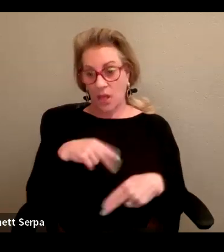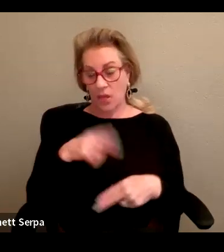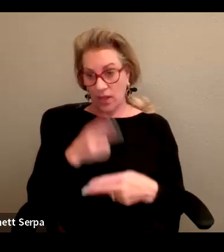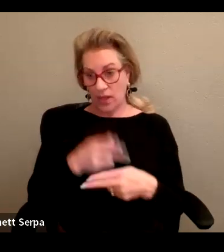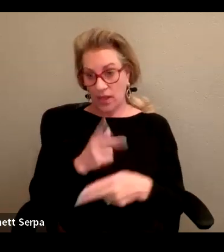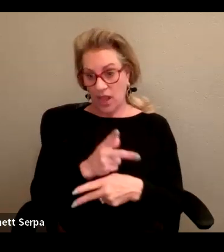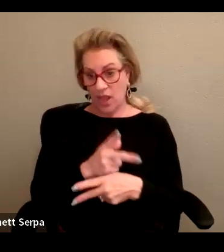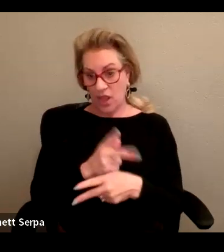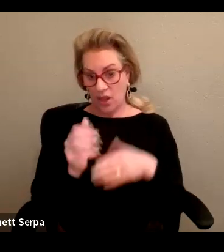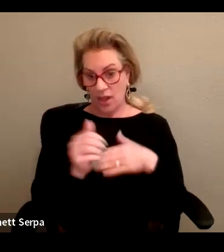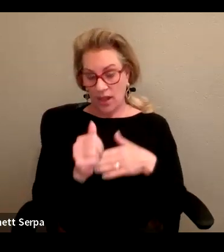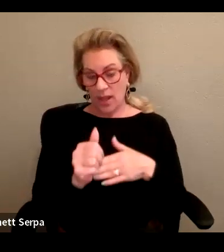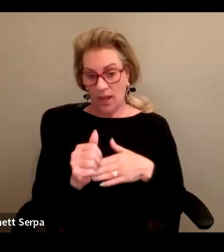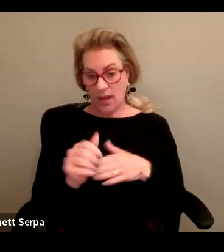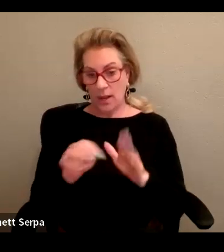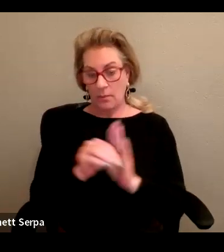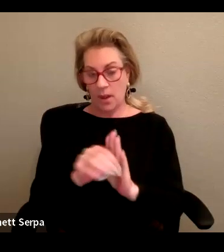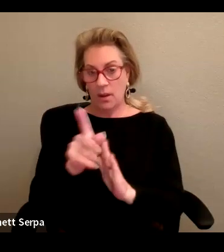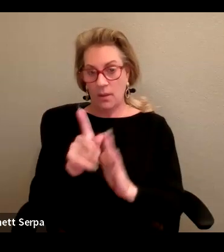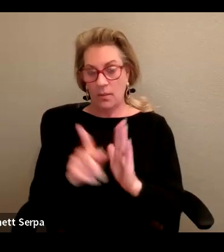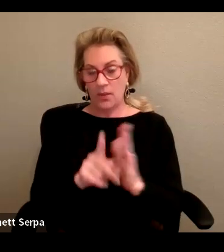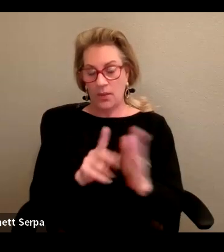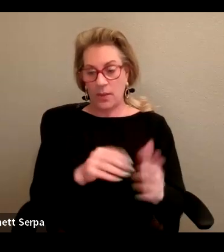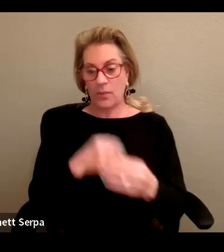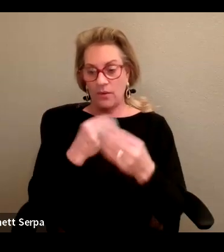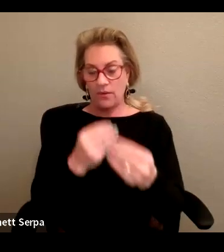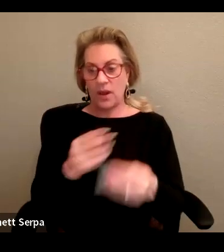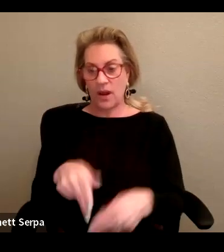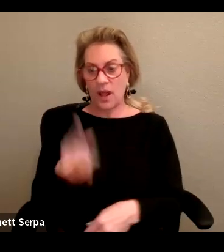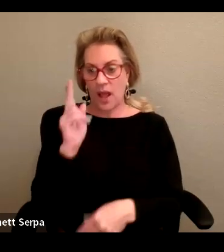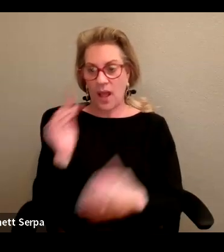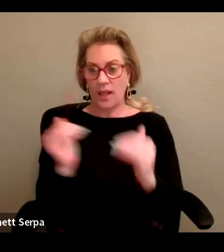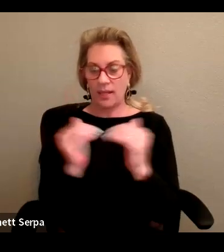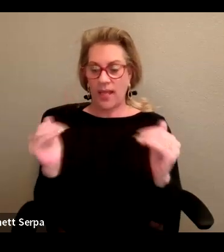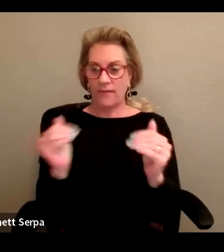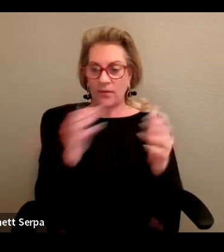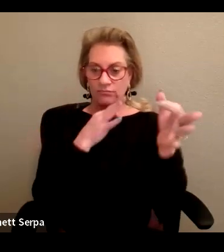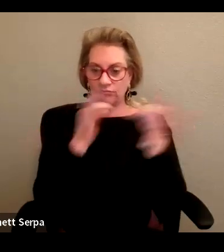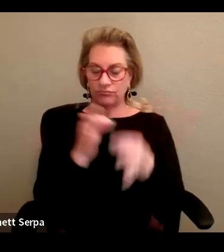um and model policies they provide a highlevel summary of state and federal laws that govern